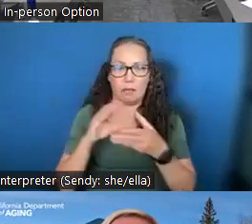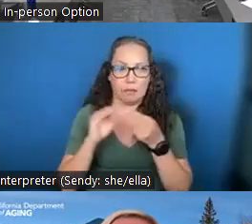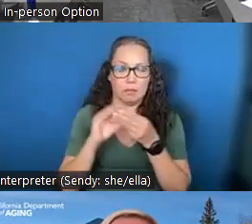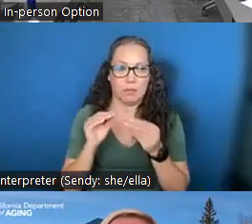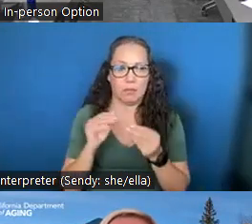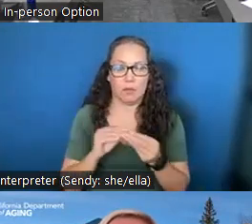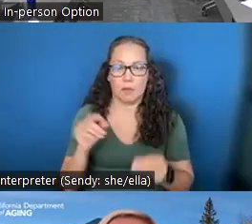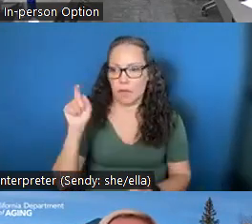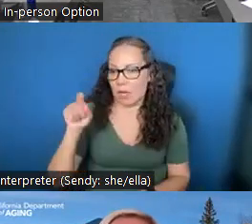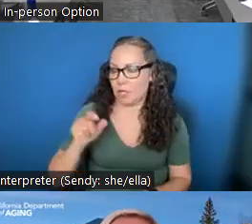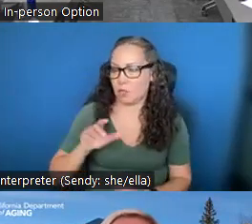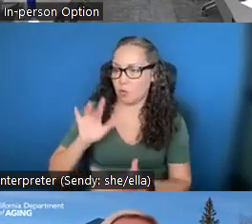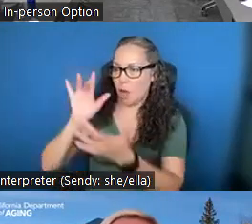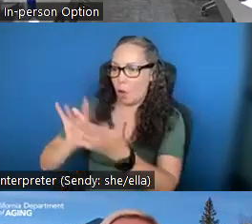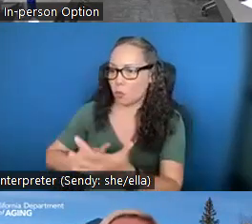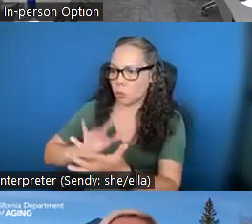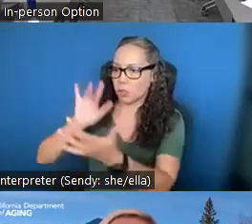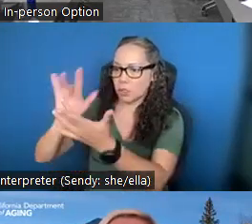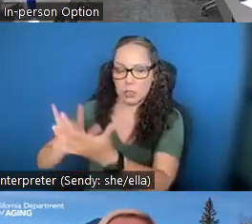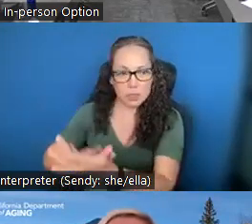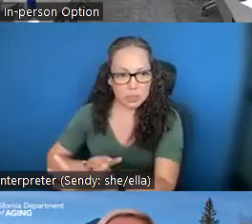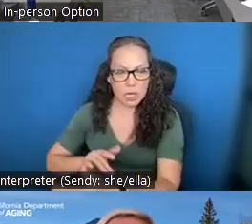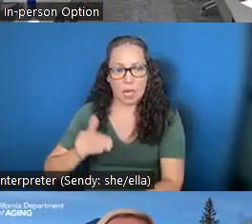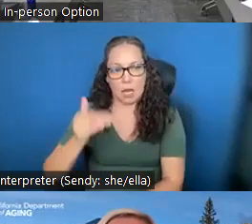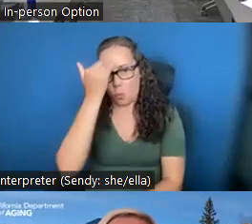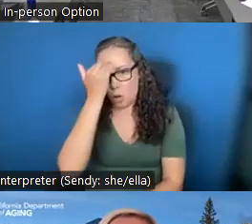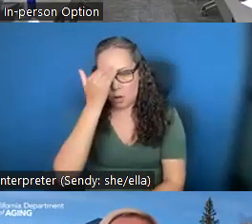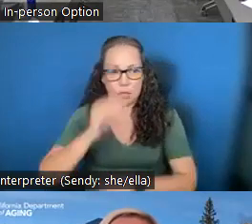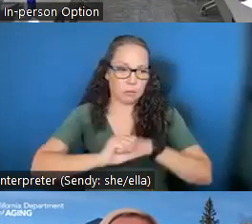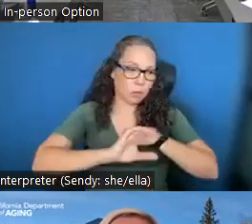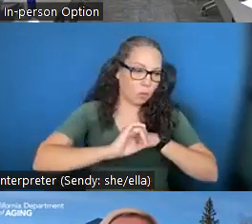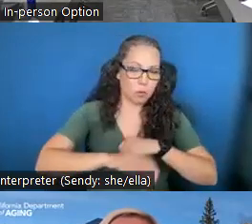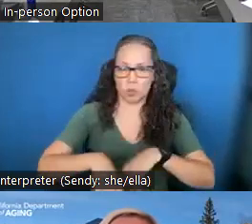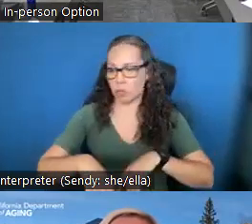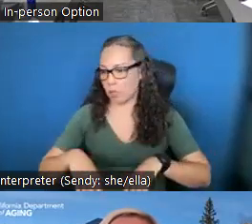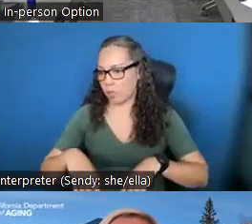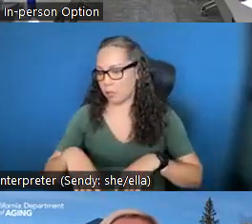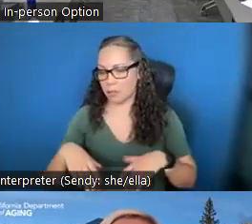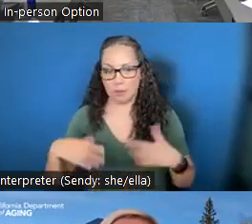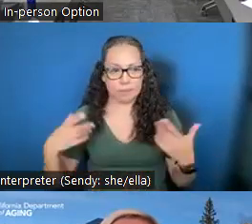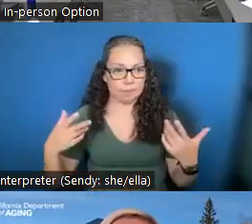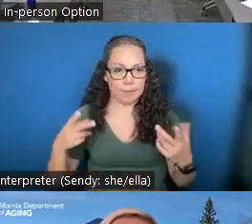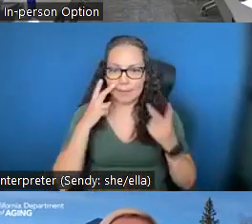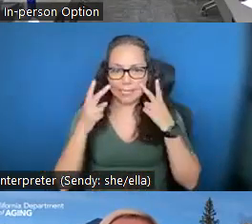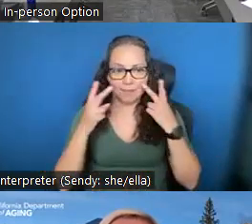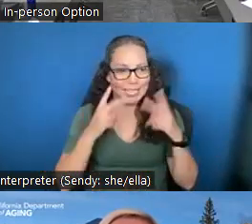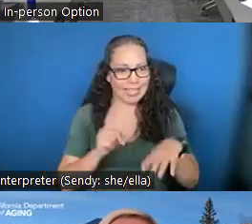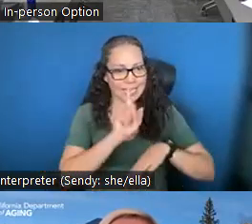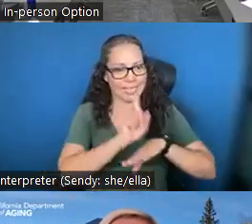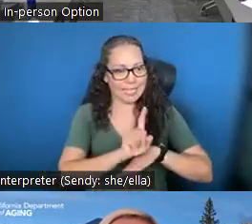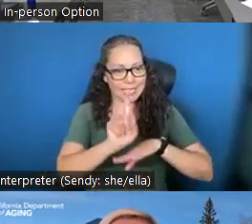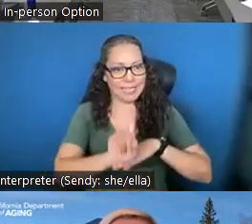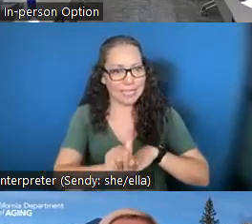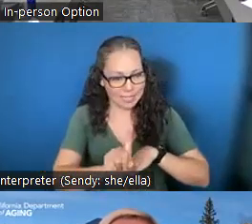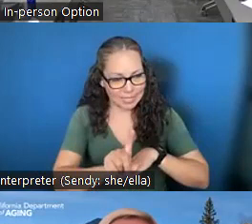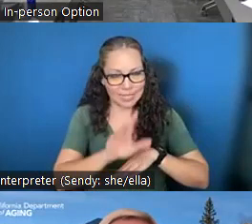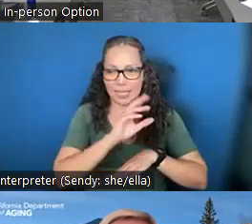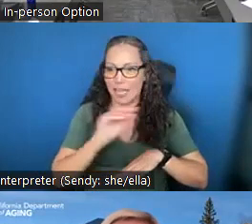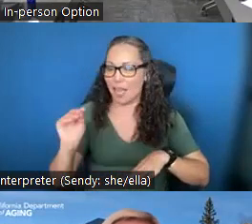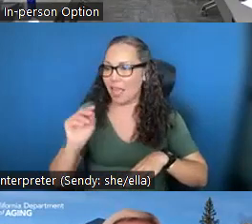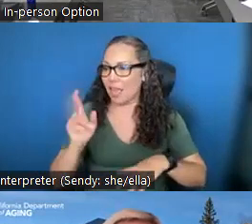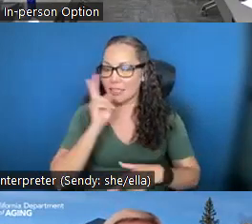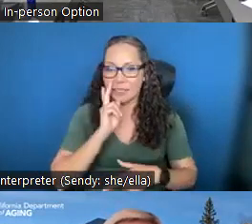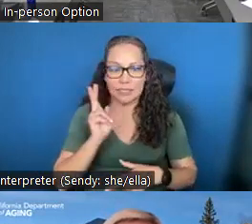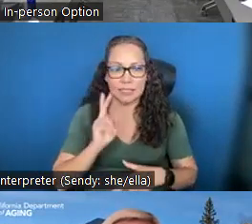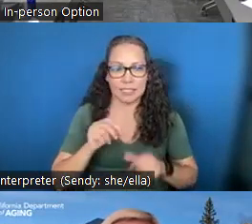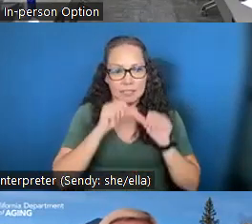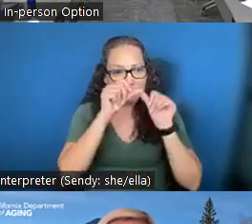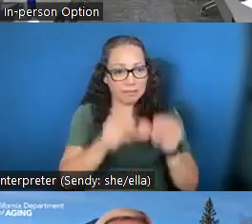outreach promotion awareness building marketing um visibility so that that gets to that consistent uh